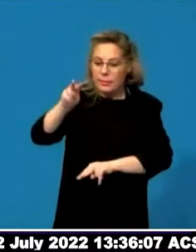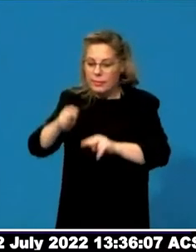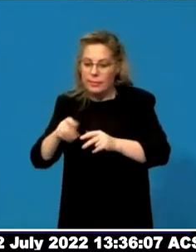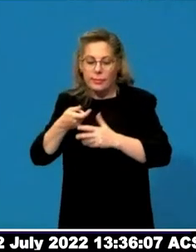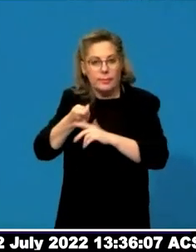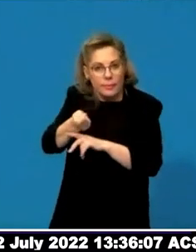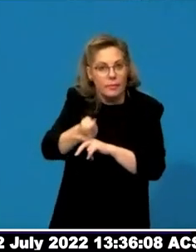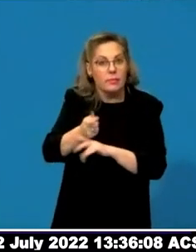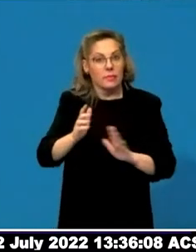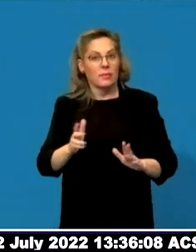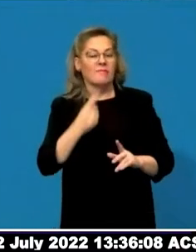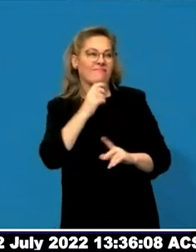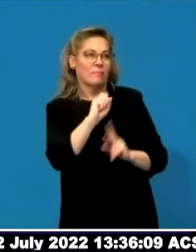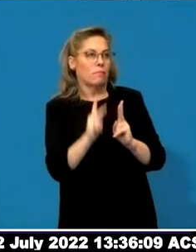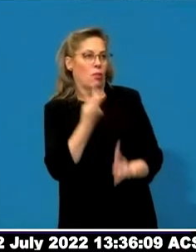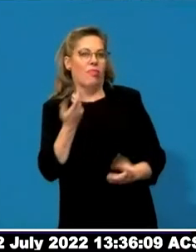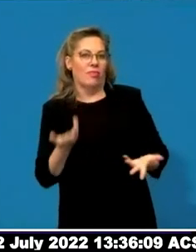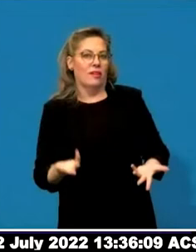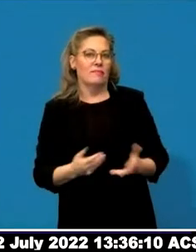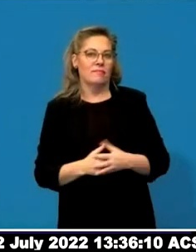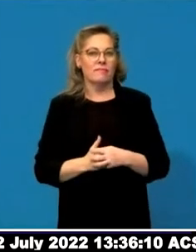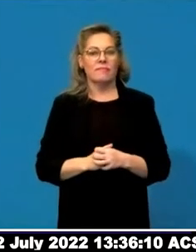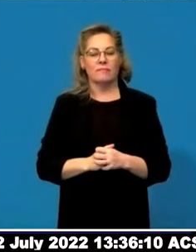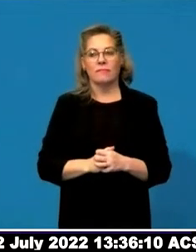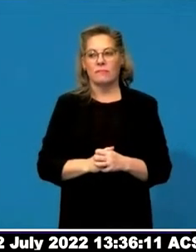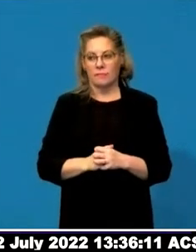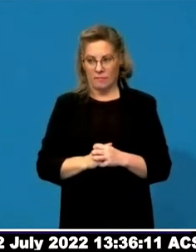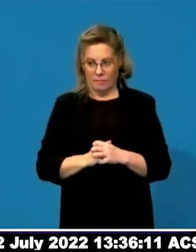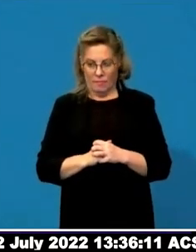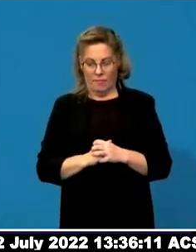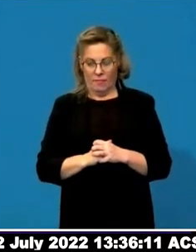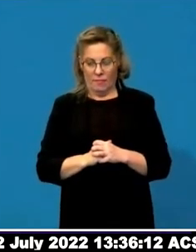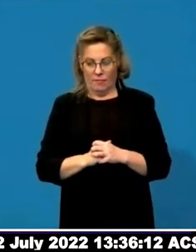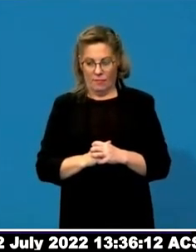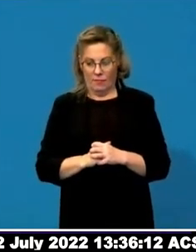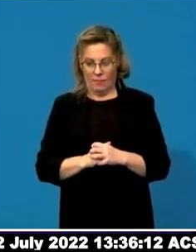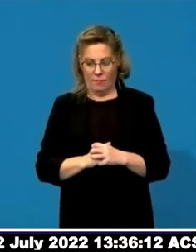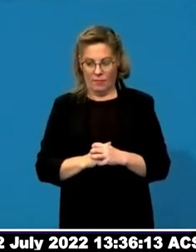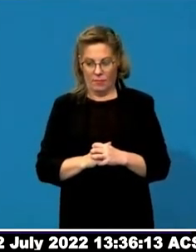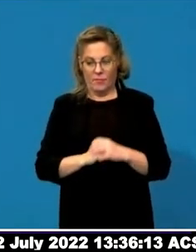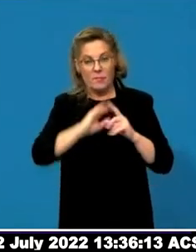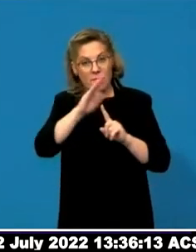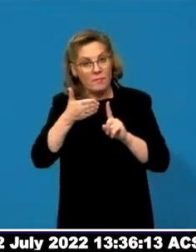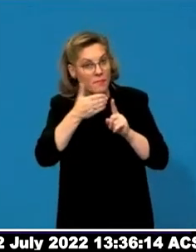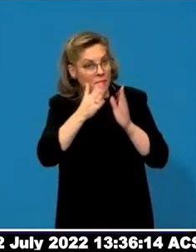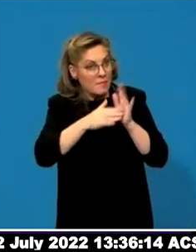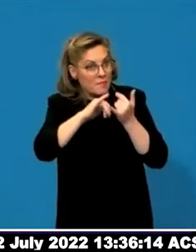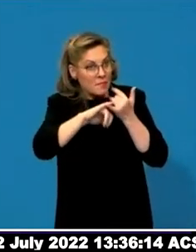Mrs Smith, I just wanted to ask you a question now in relation to, again, the Children with Disability report.